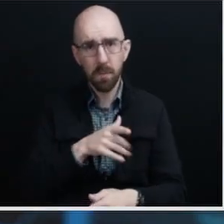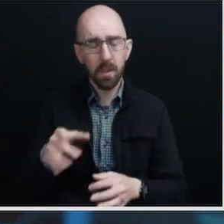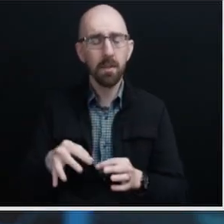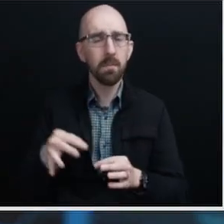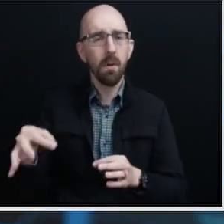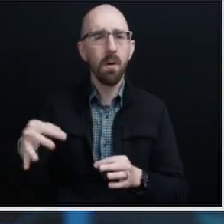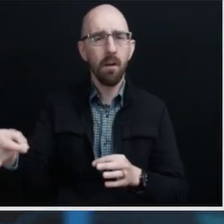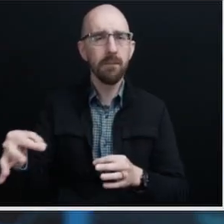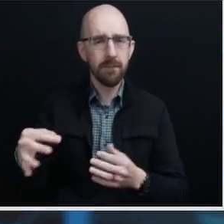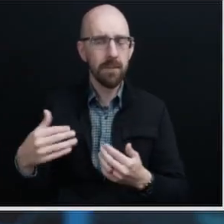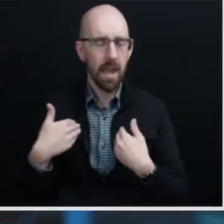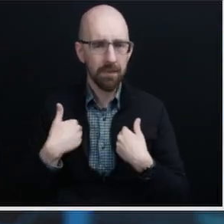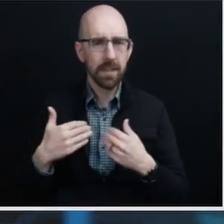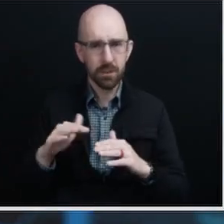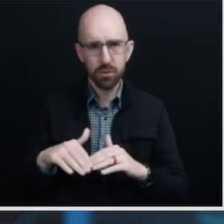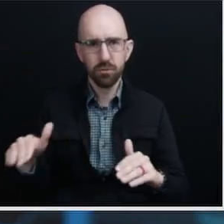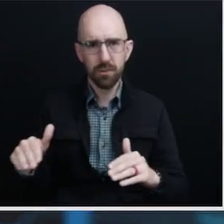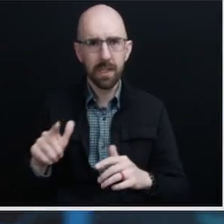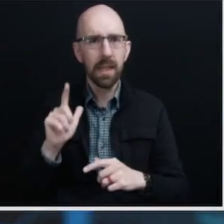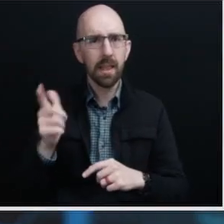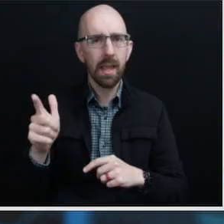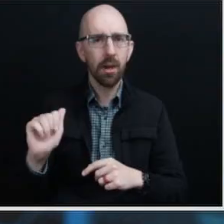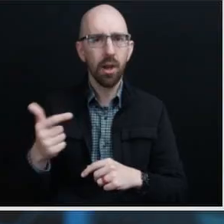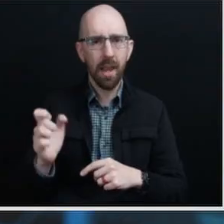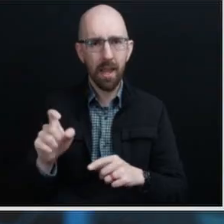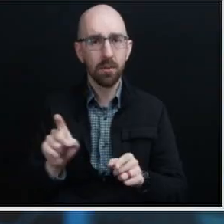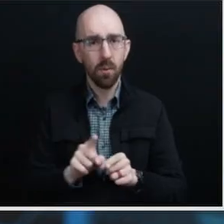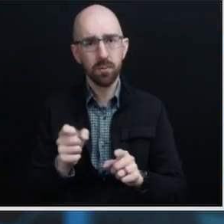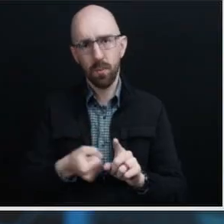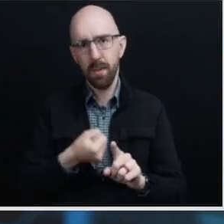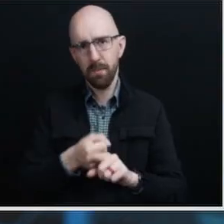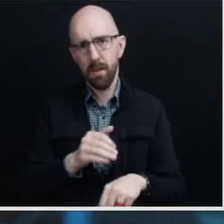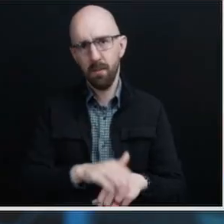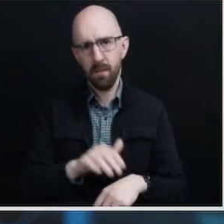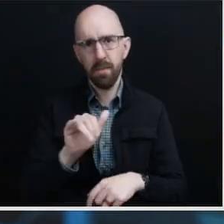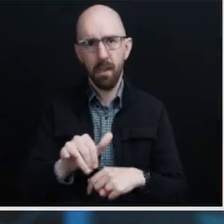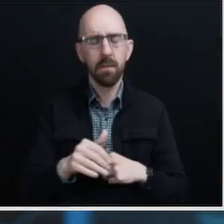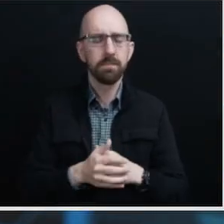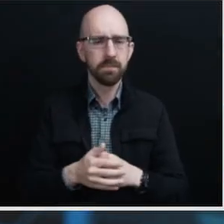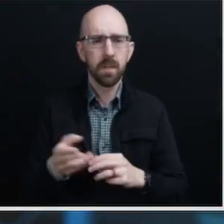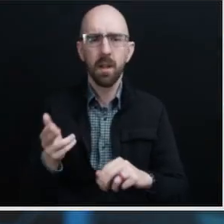having children at a later age also has an impact on that. And then of course our environment,